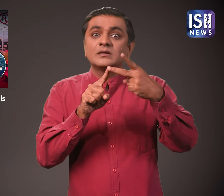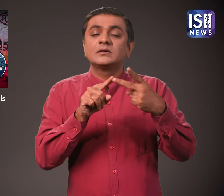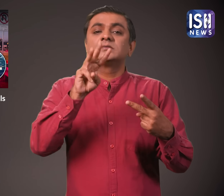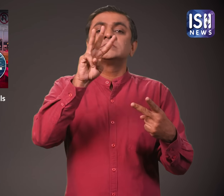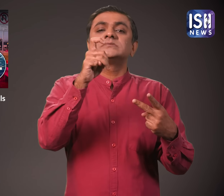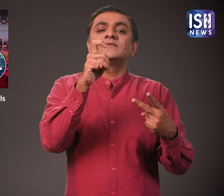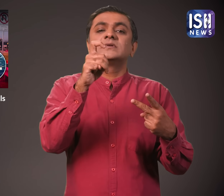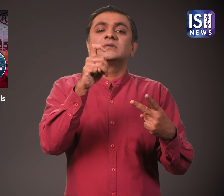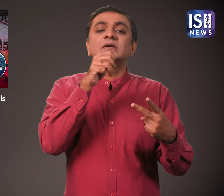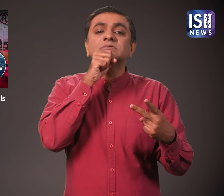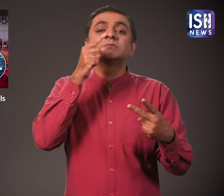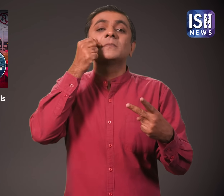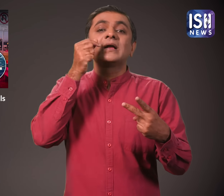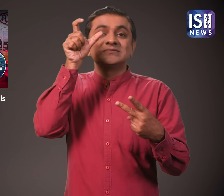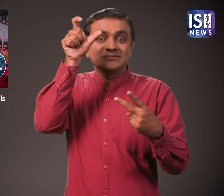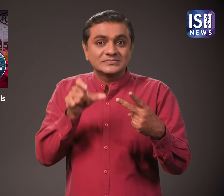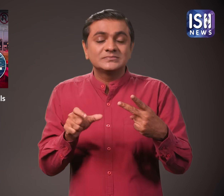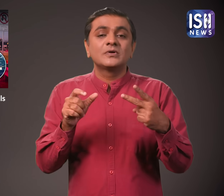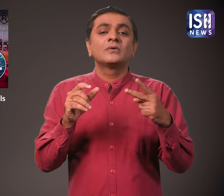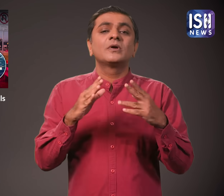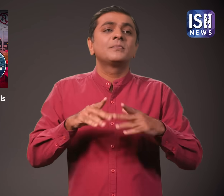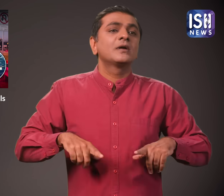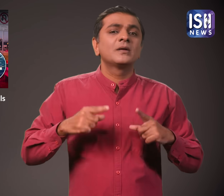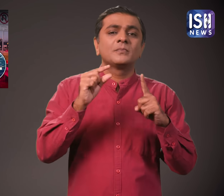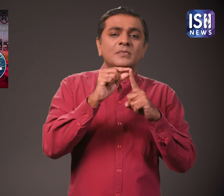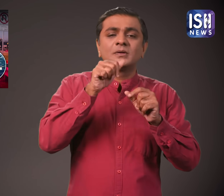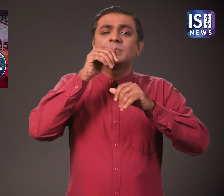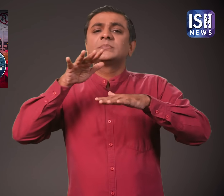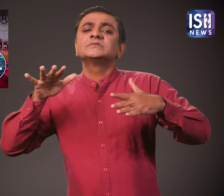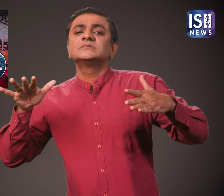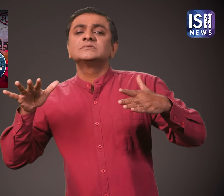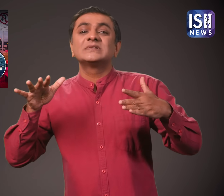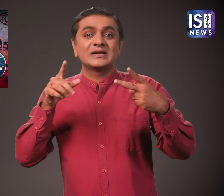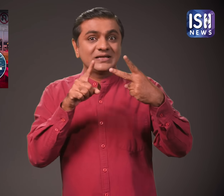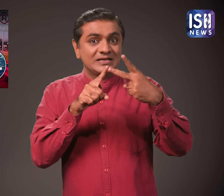2. A 37-year-old man from Pompano Beach.